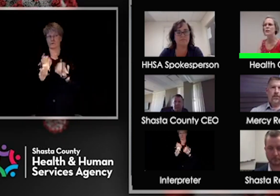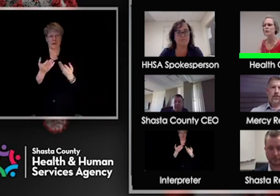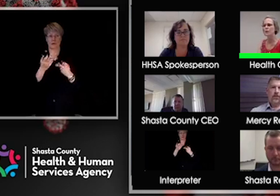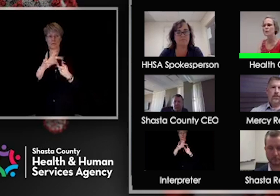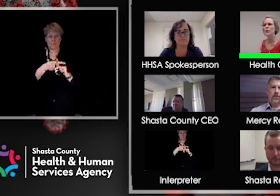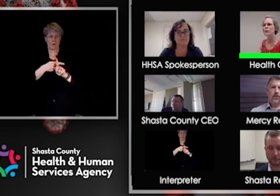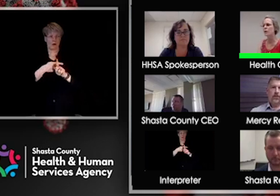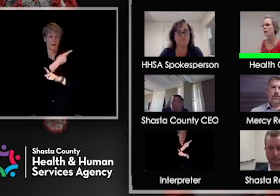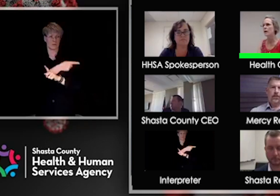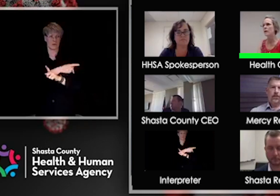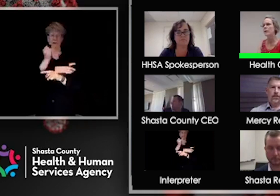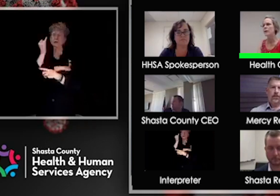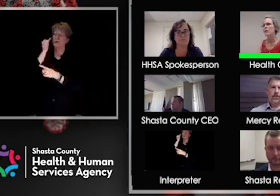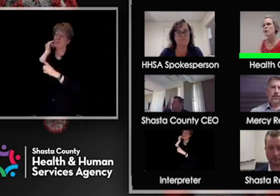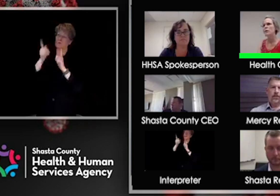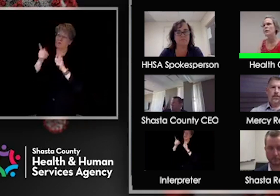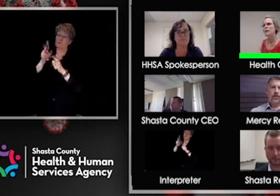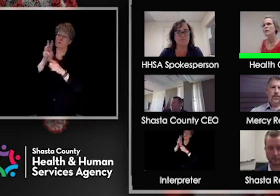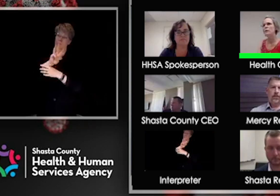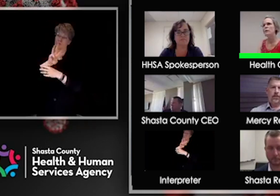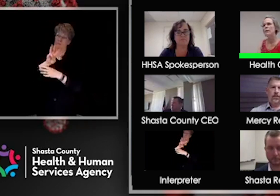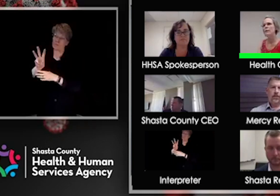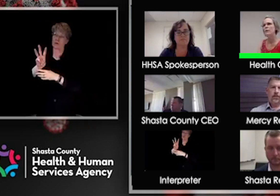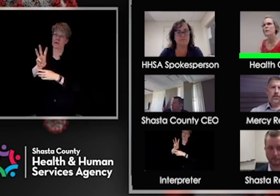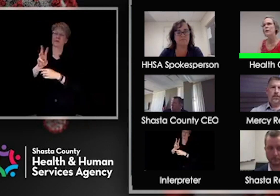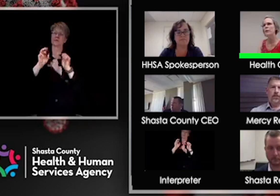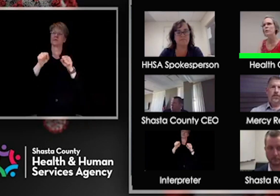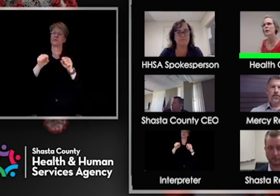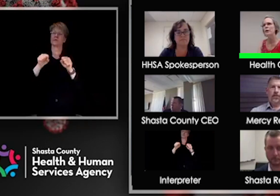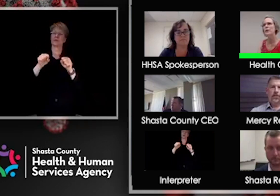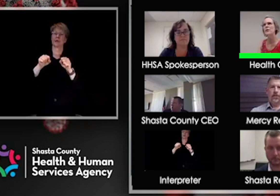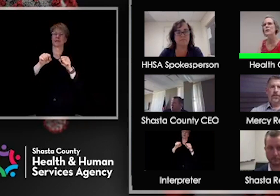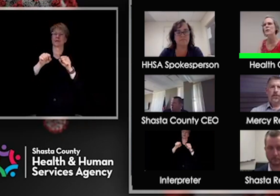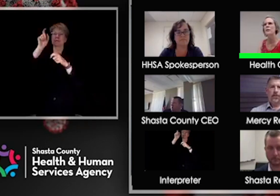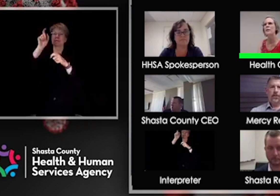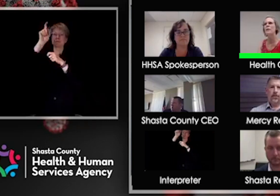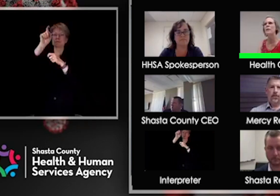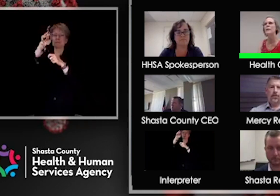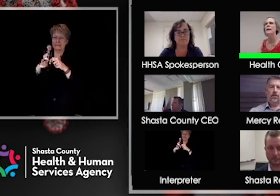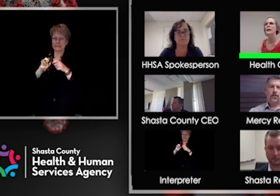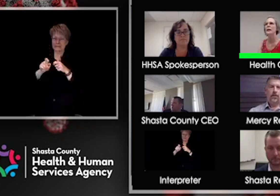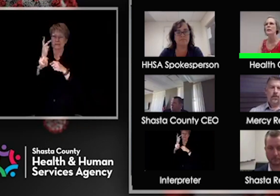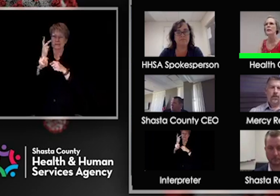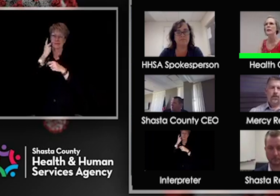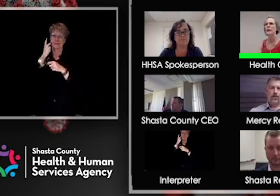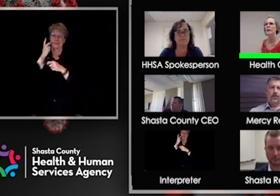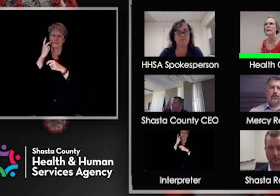gives you the full COVID-19 alert level framework. There are a number of indicators that actually